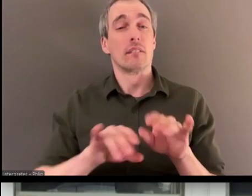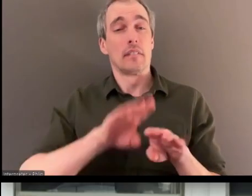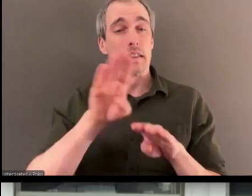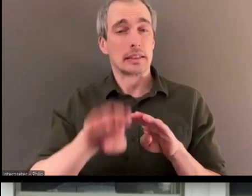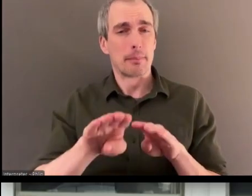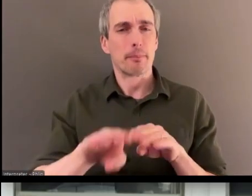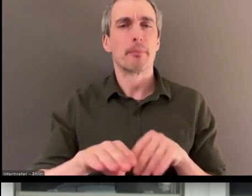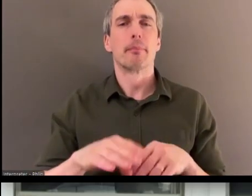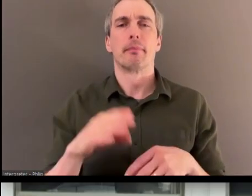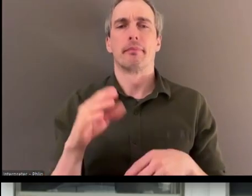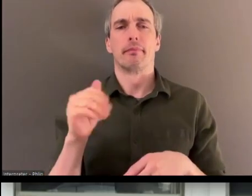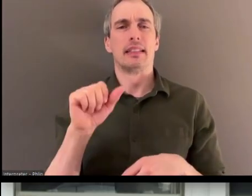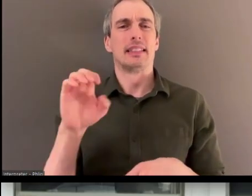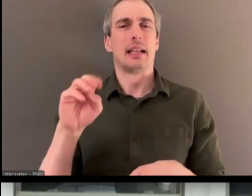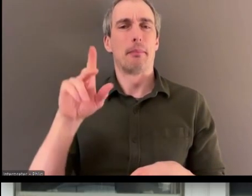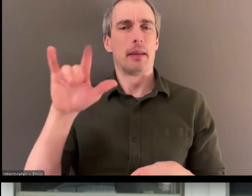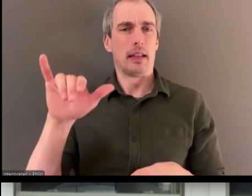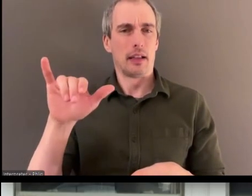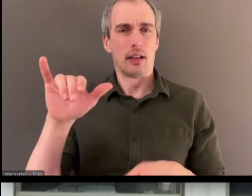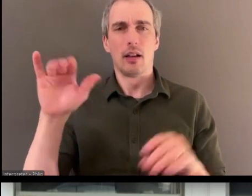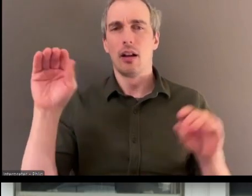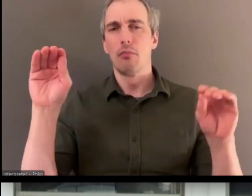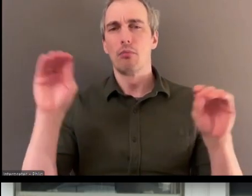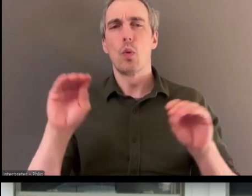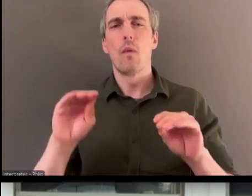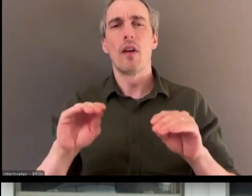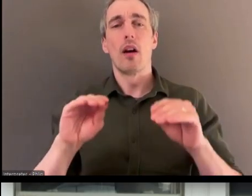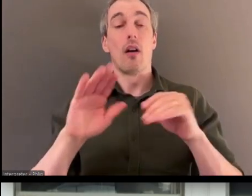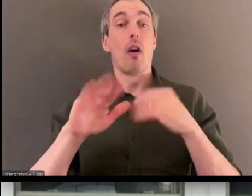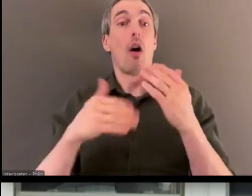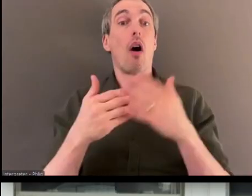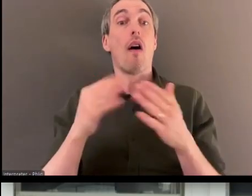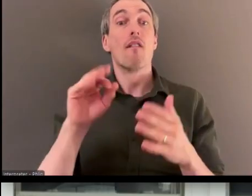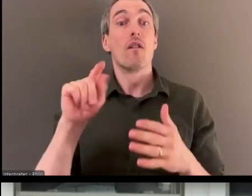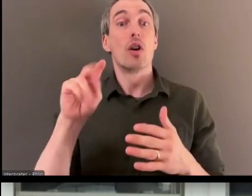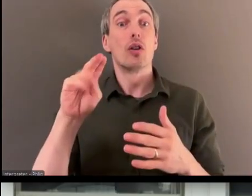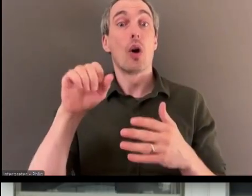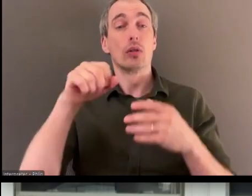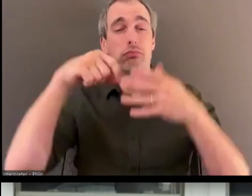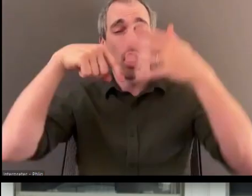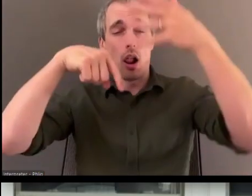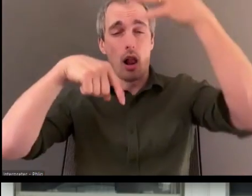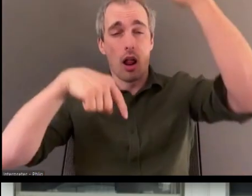footnotes to the bottom. We merge it all into one single continuous document.